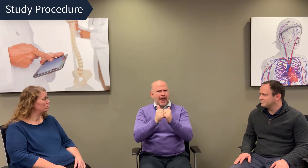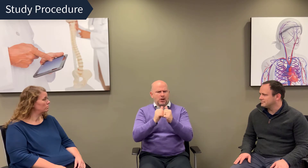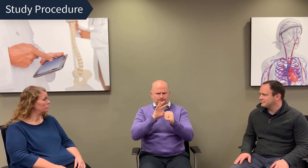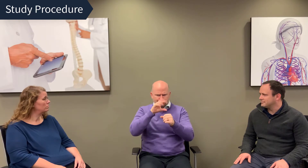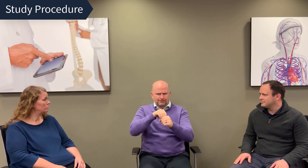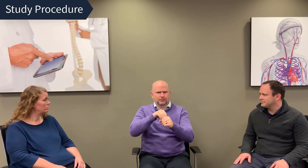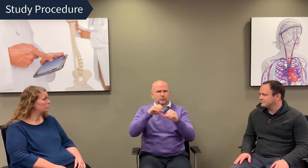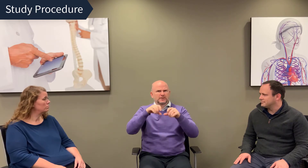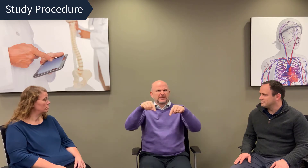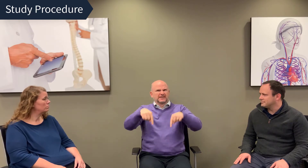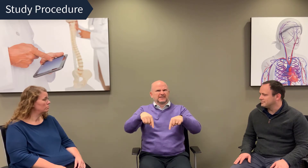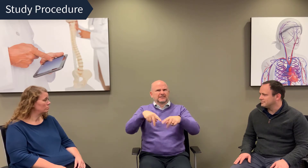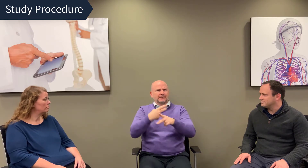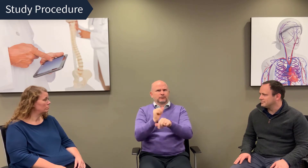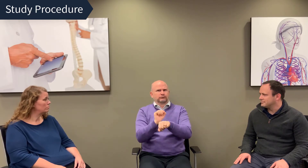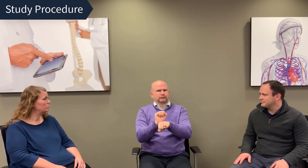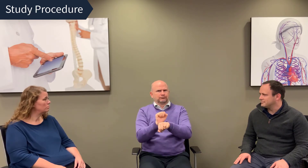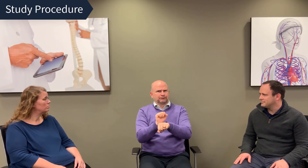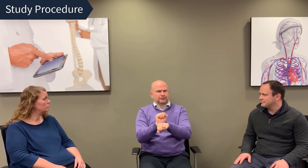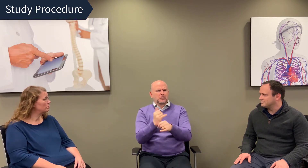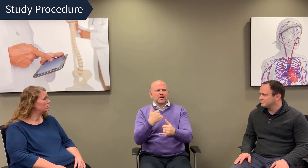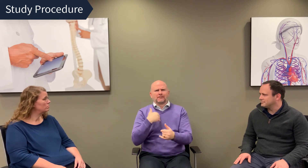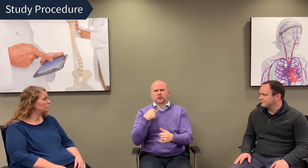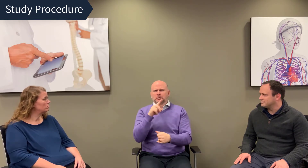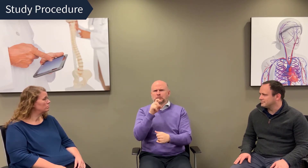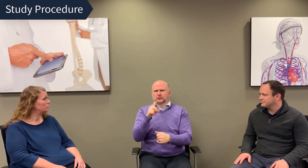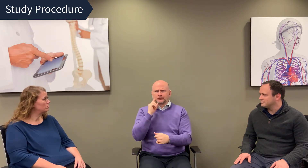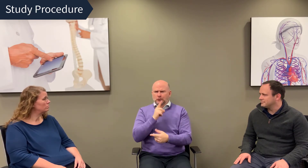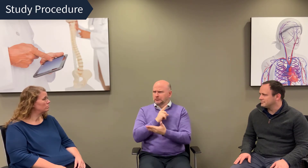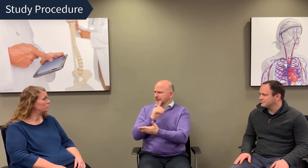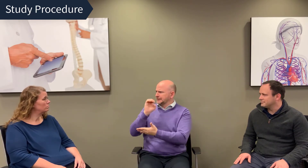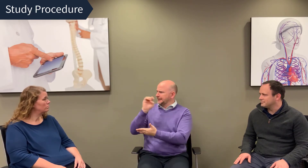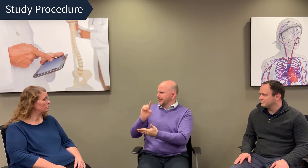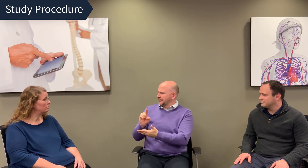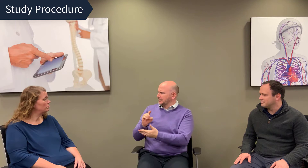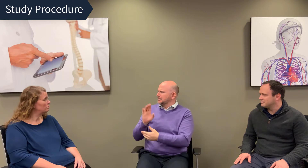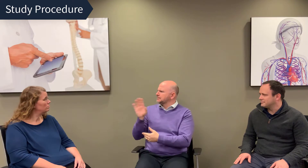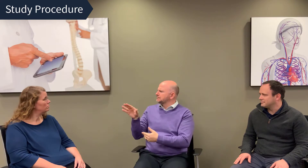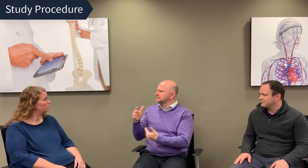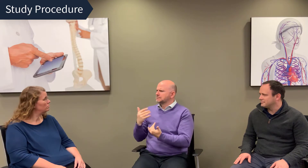how to process calls for this type of task. Now I have a question for Dr.